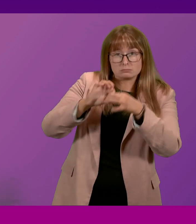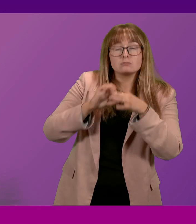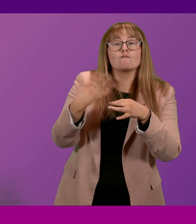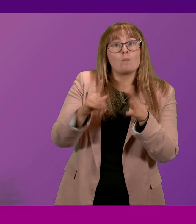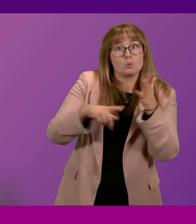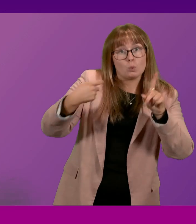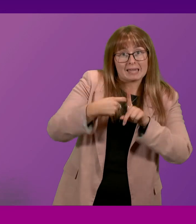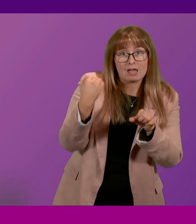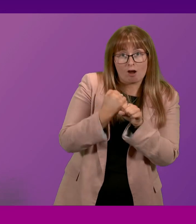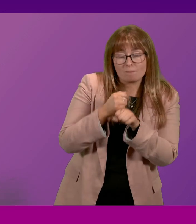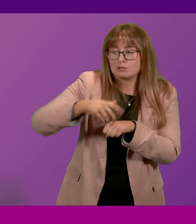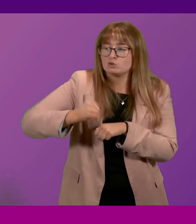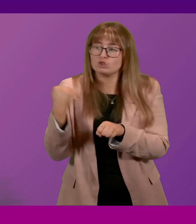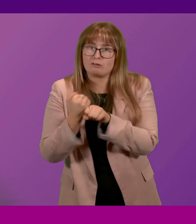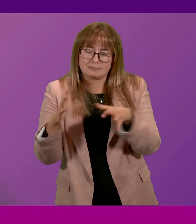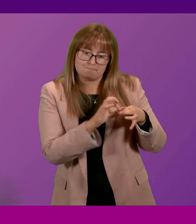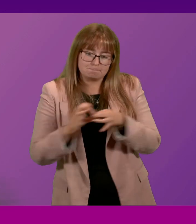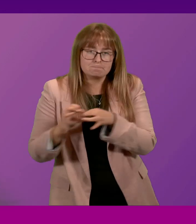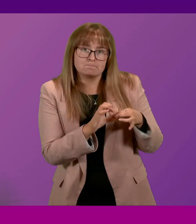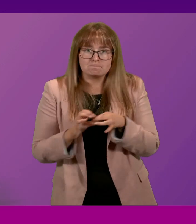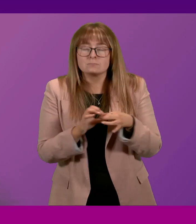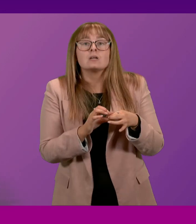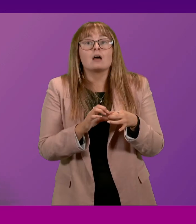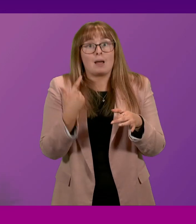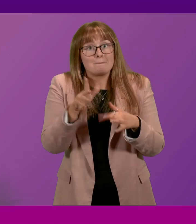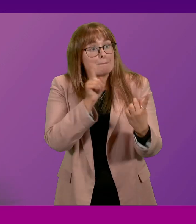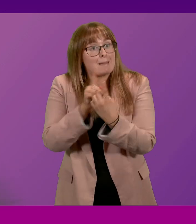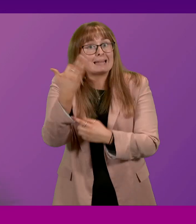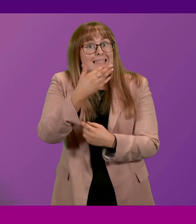Kingdom Government and the Scottish Government. I have met those 19 women, as have the education